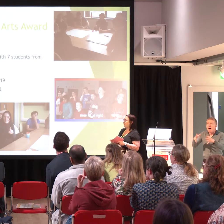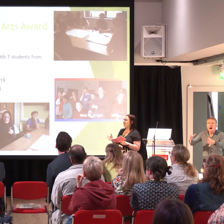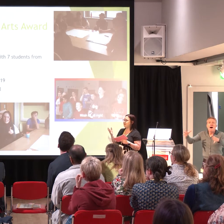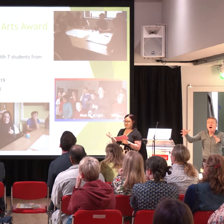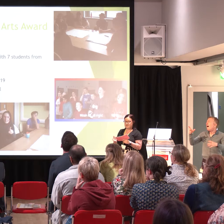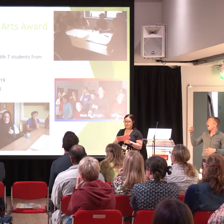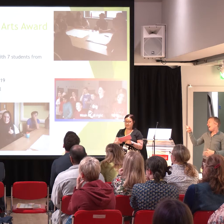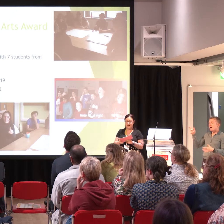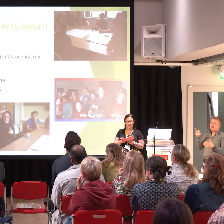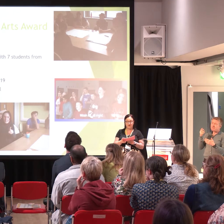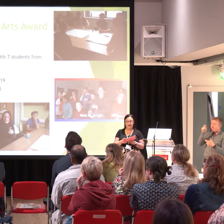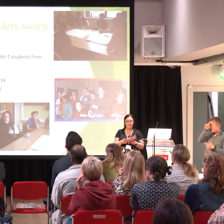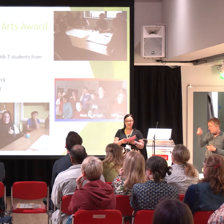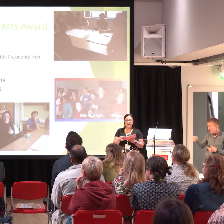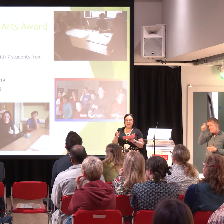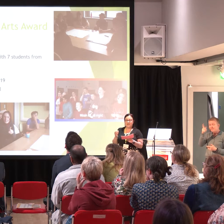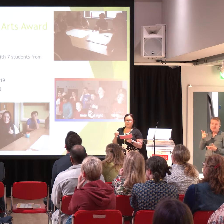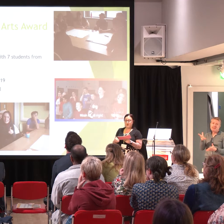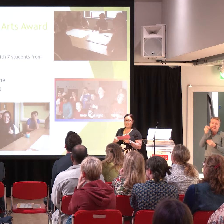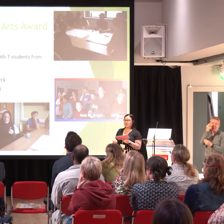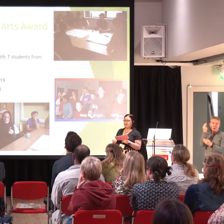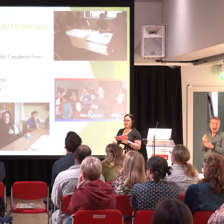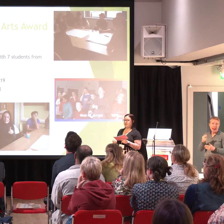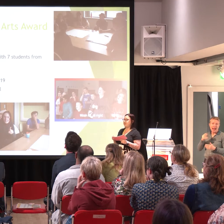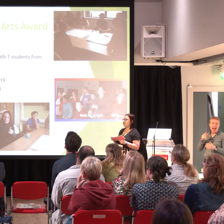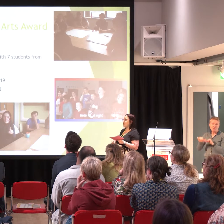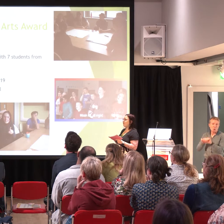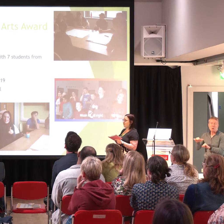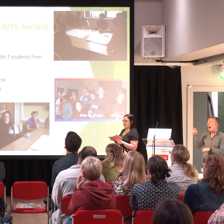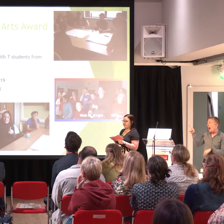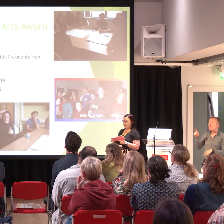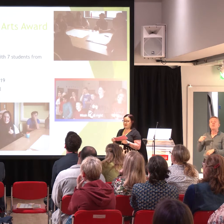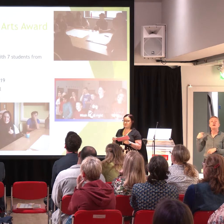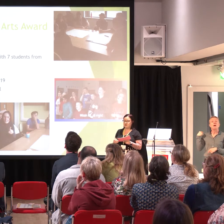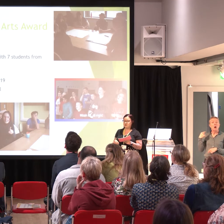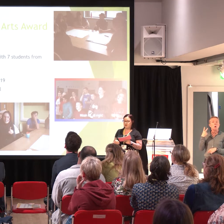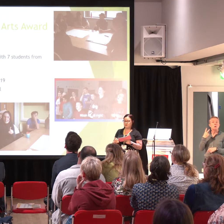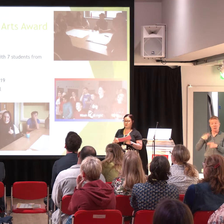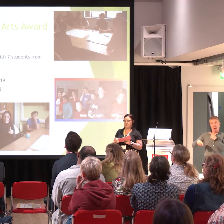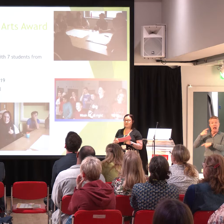via the SENsory Atelier programme. In 2023, we trialled our very first Bronze Arts Award